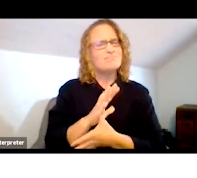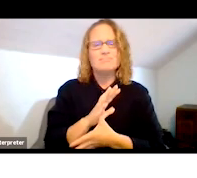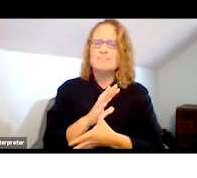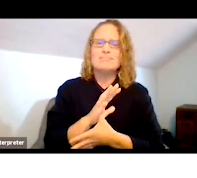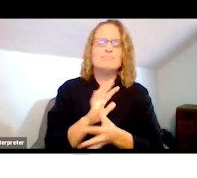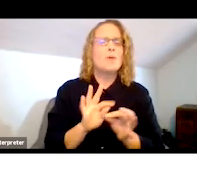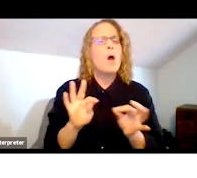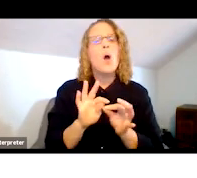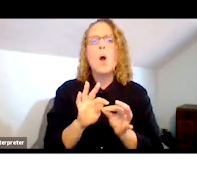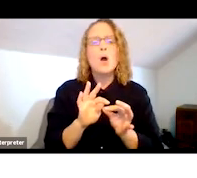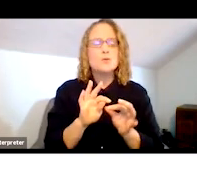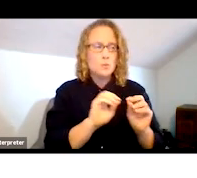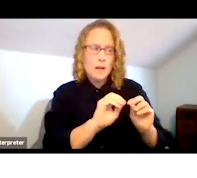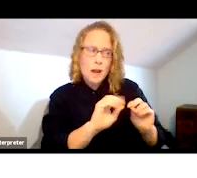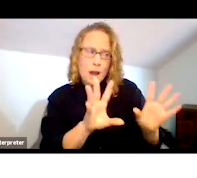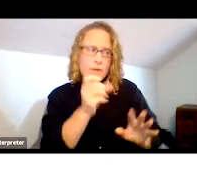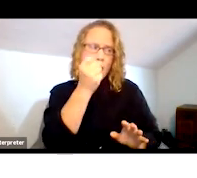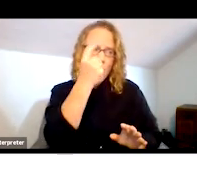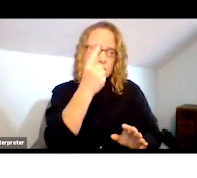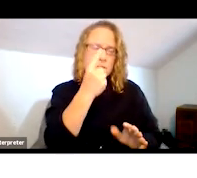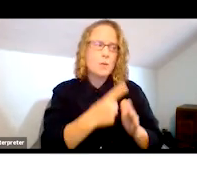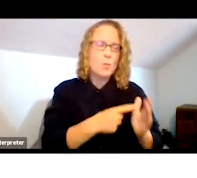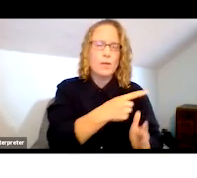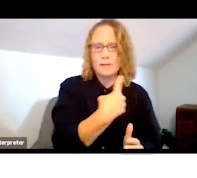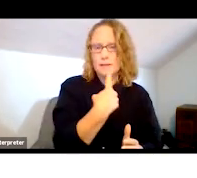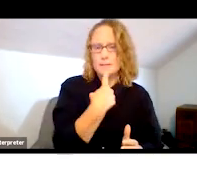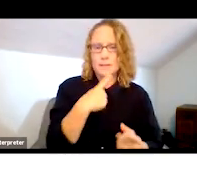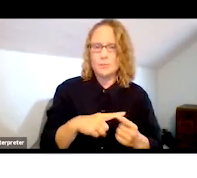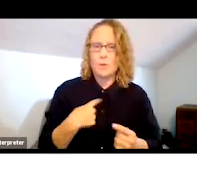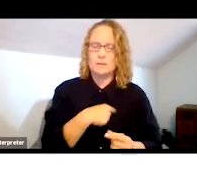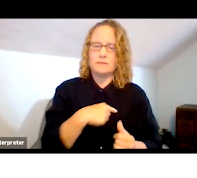that weren't asked. So here, we are only responding